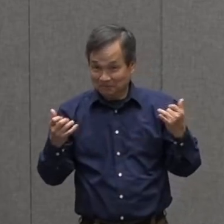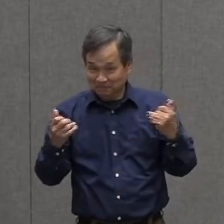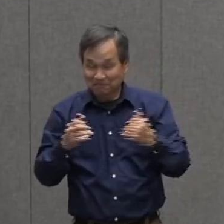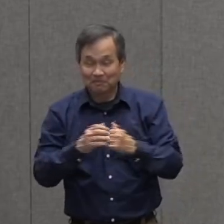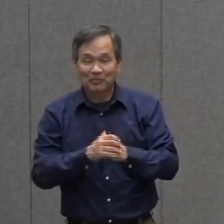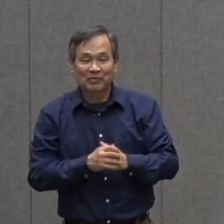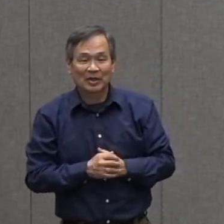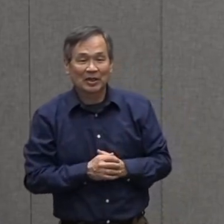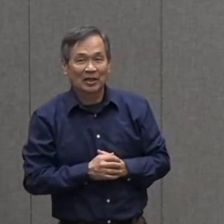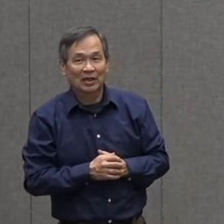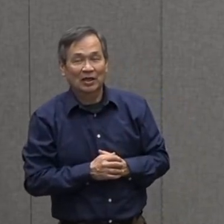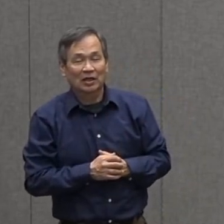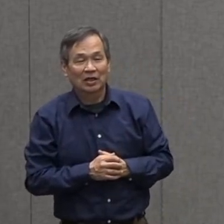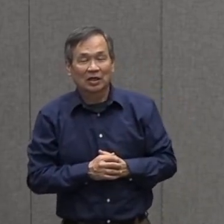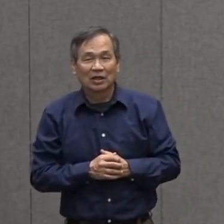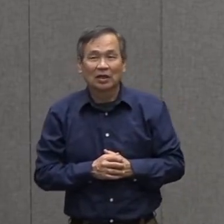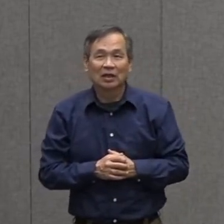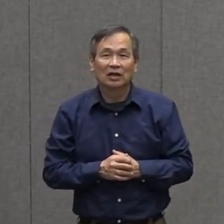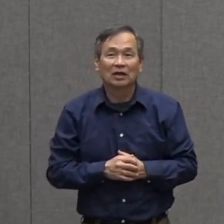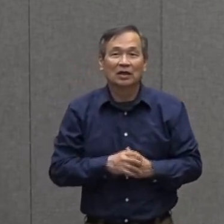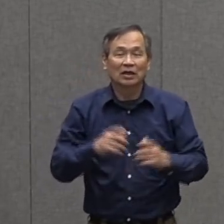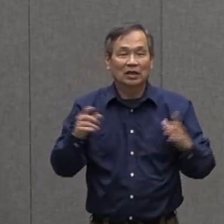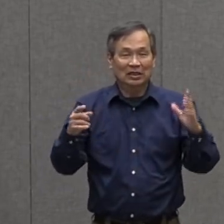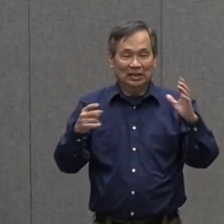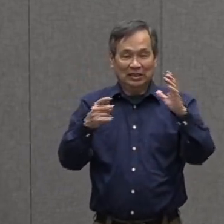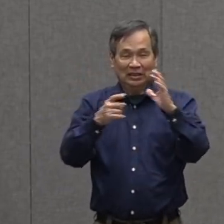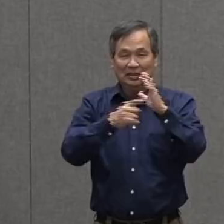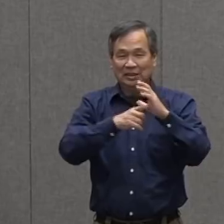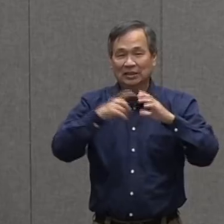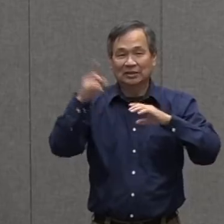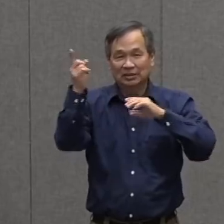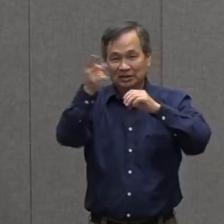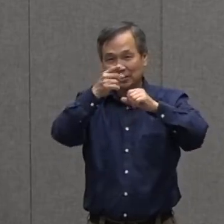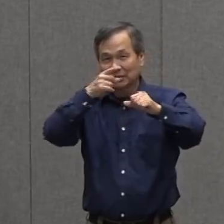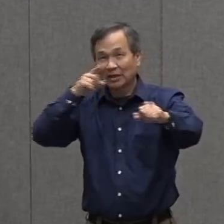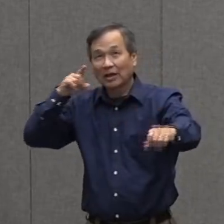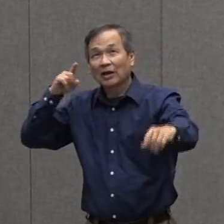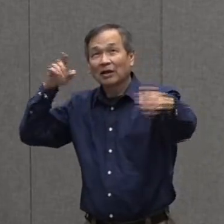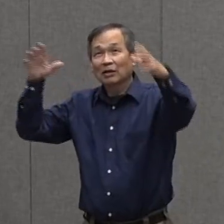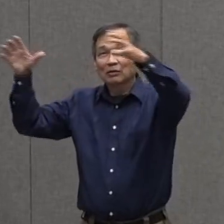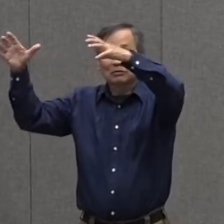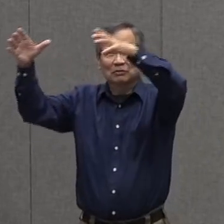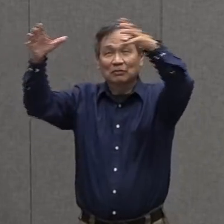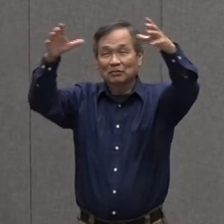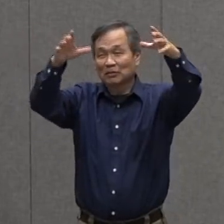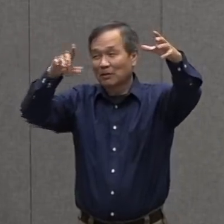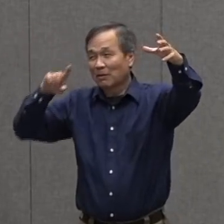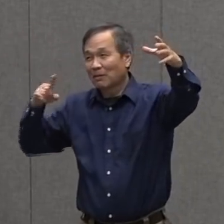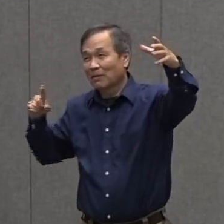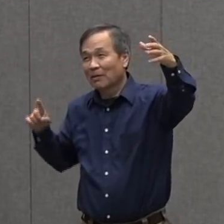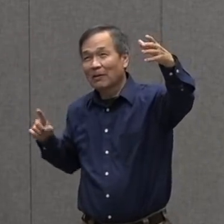"This was the shot that pierced the cloud "and loosened the rain and thunder loud